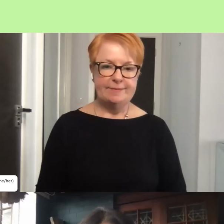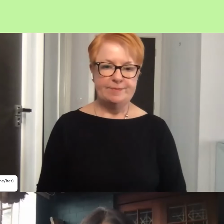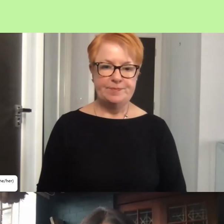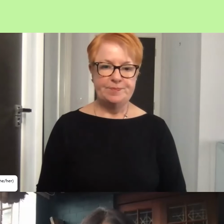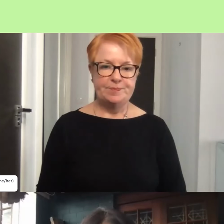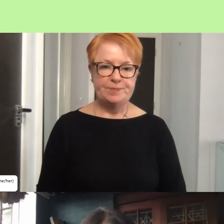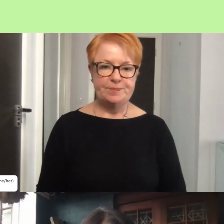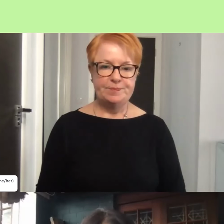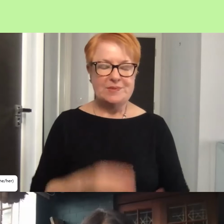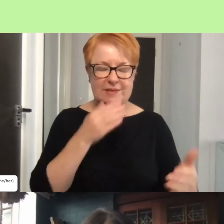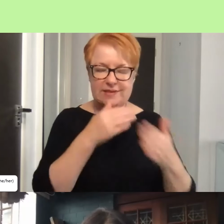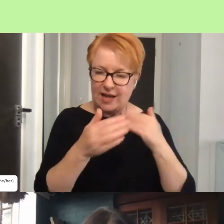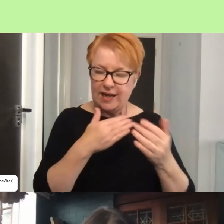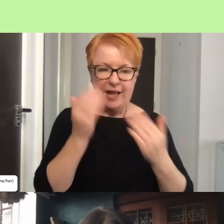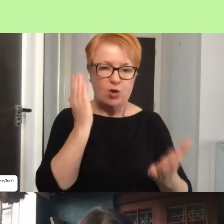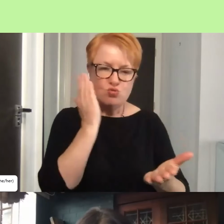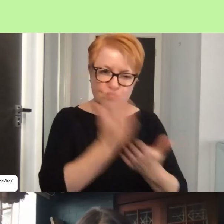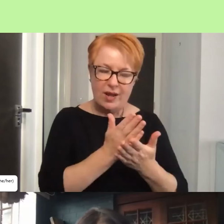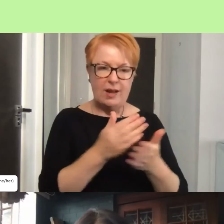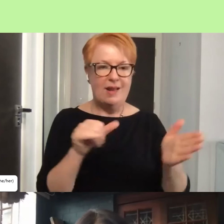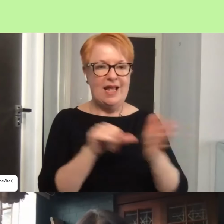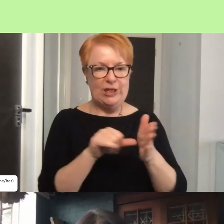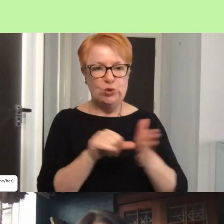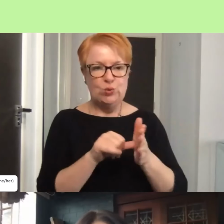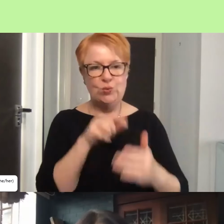real, real issues in those societies. What is this place?